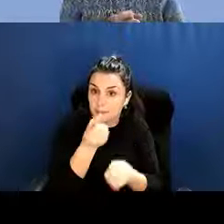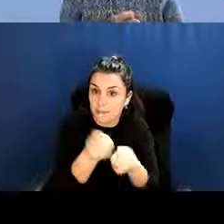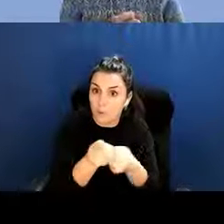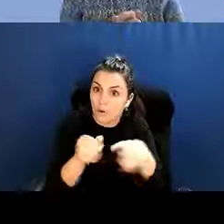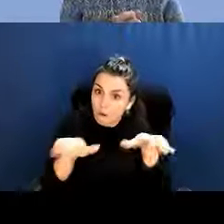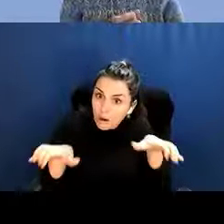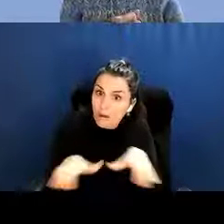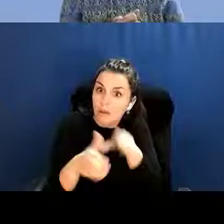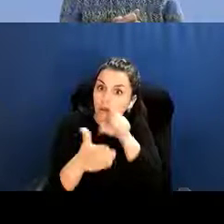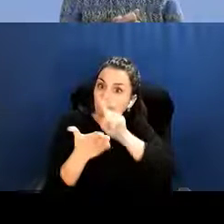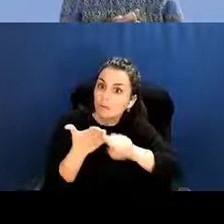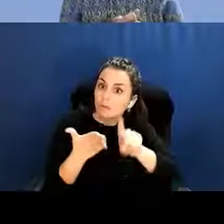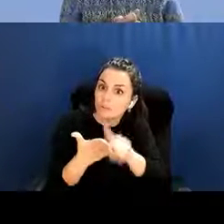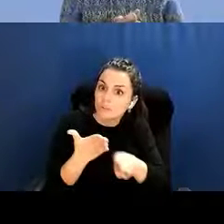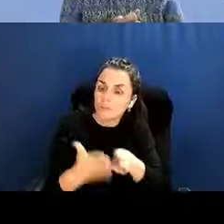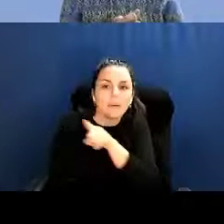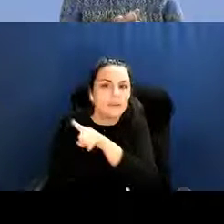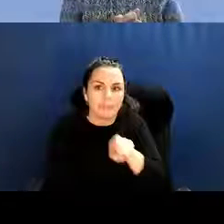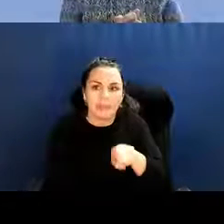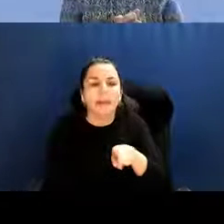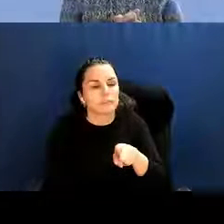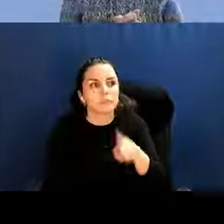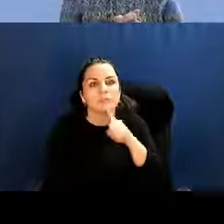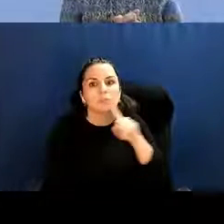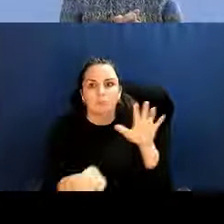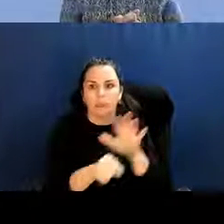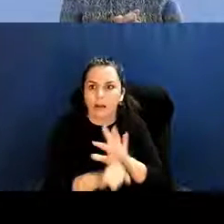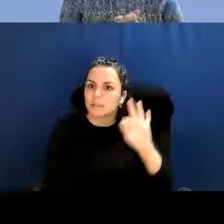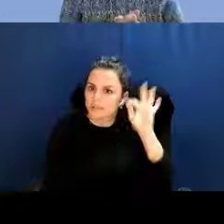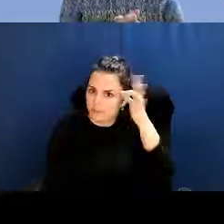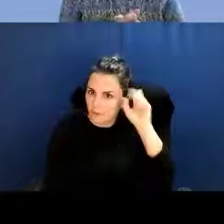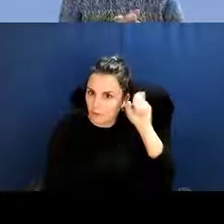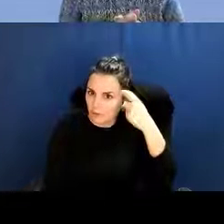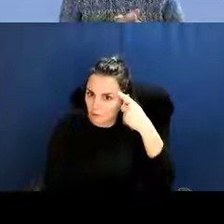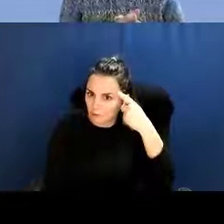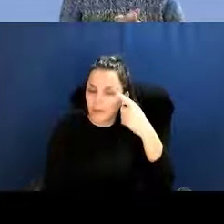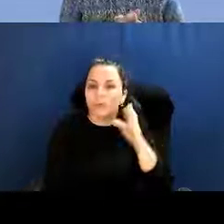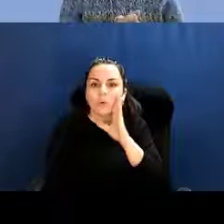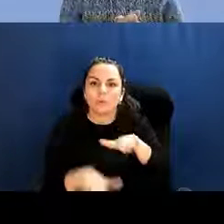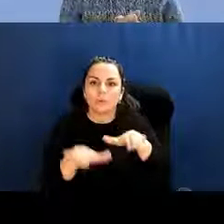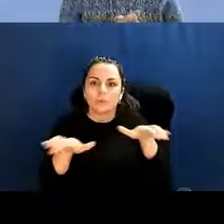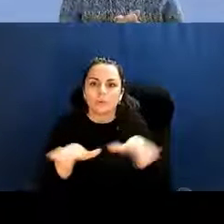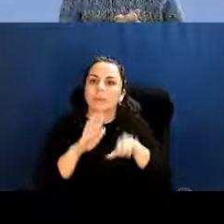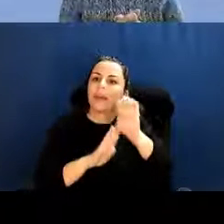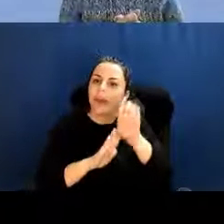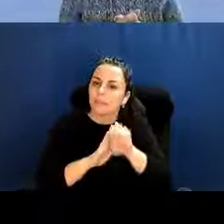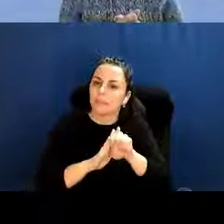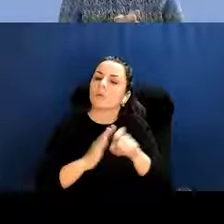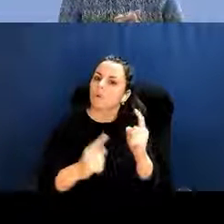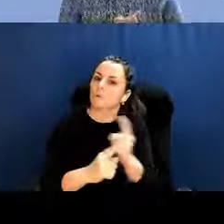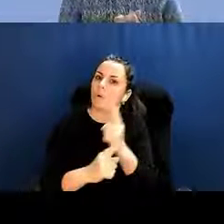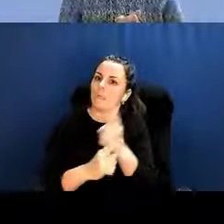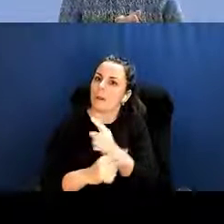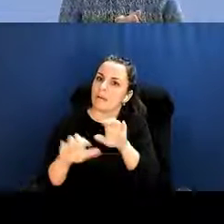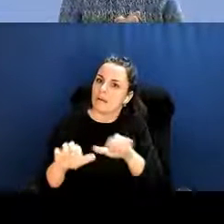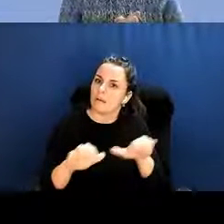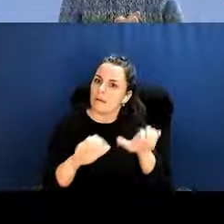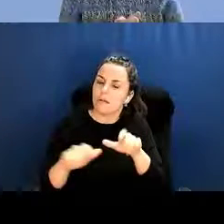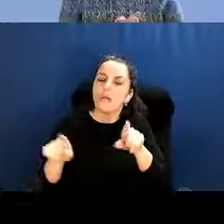they need to assure the federal government that they would conduct the research in an ethical manner, and in compliance with the regulations.